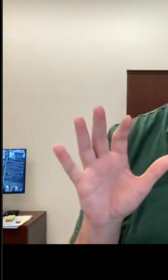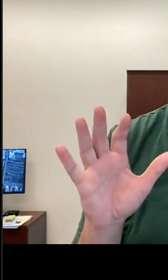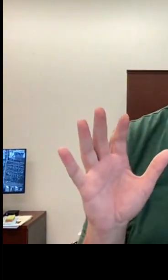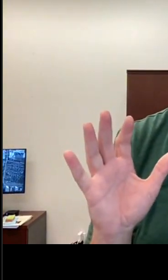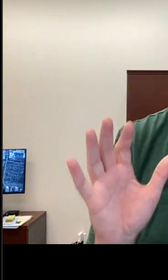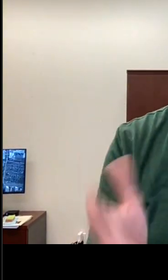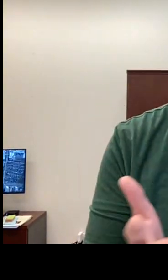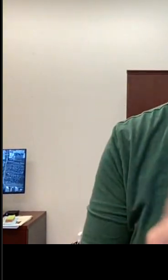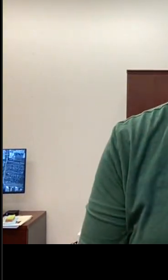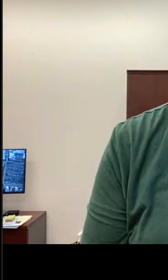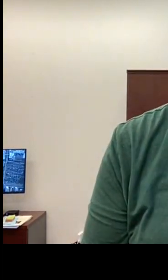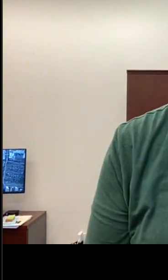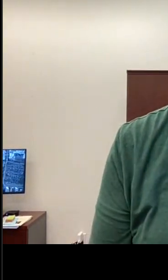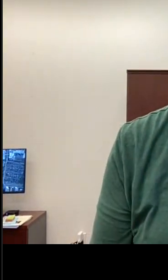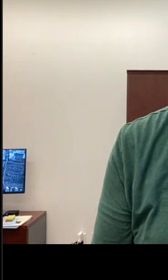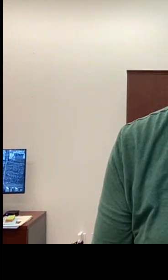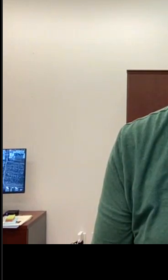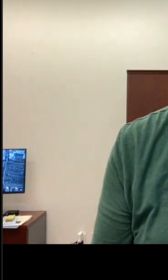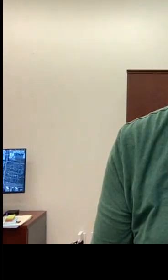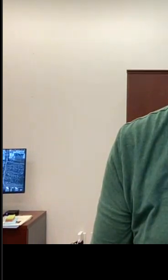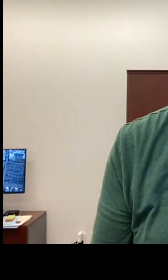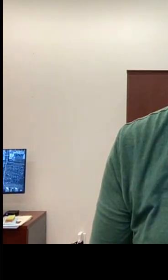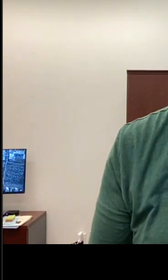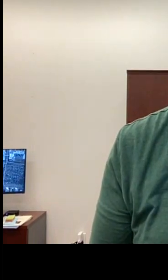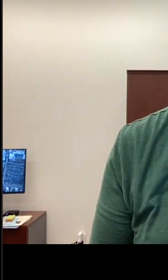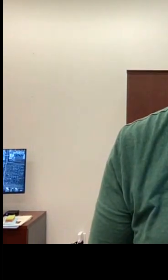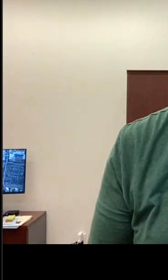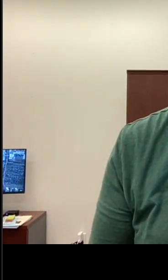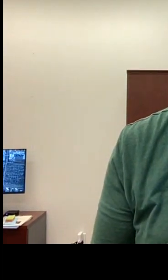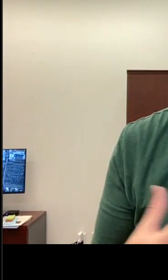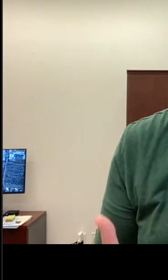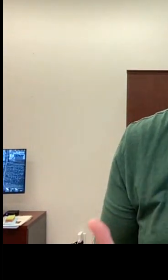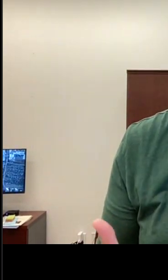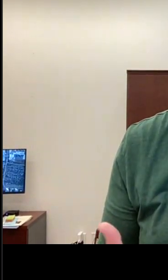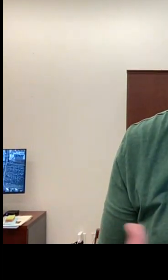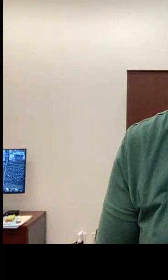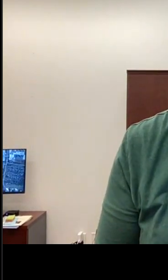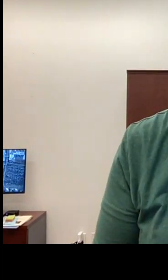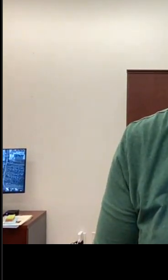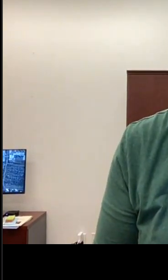conversation in very different directions. In the sense that people debate inclusion